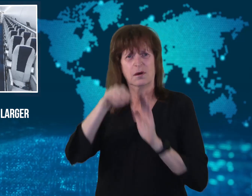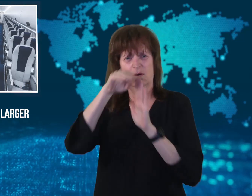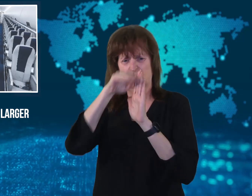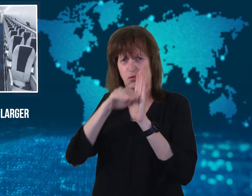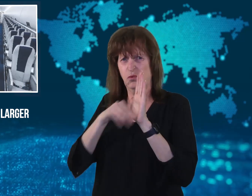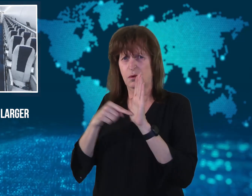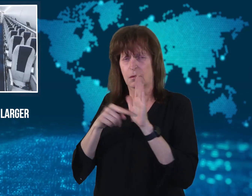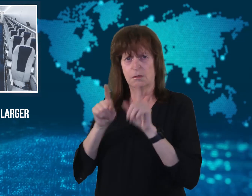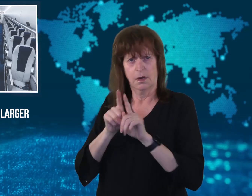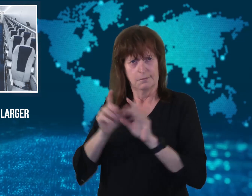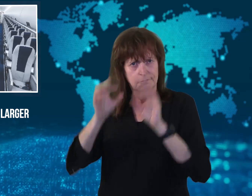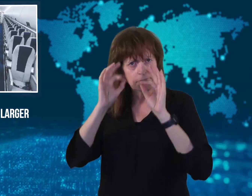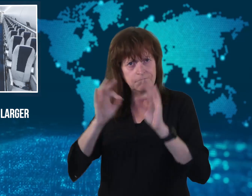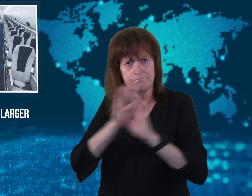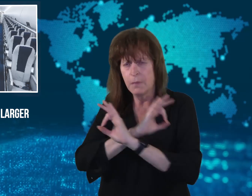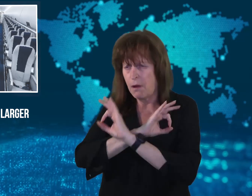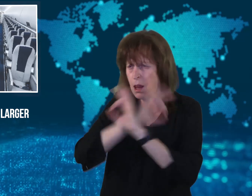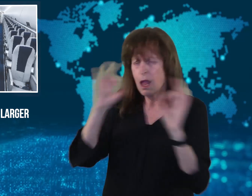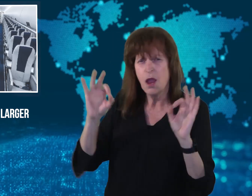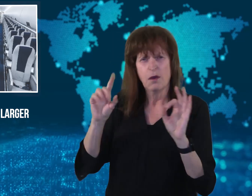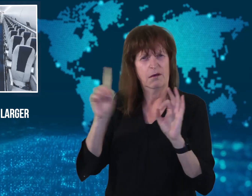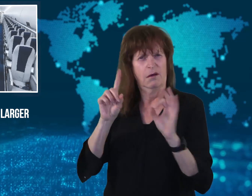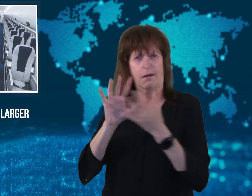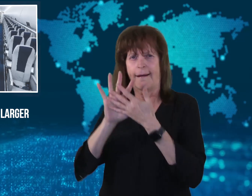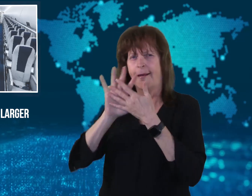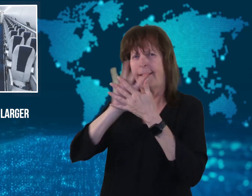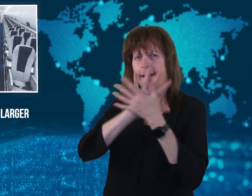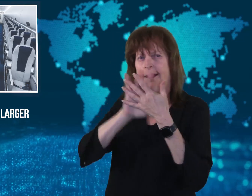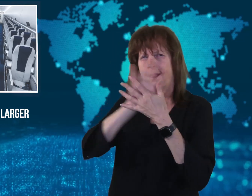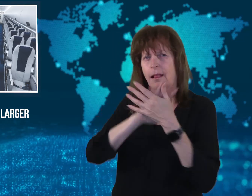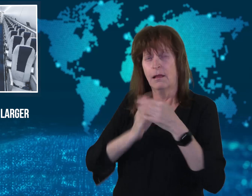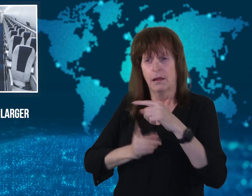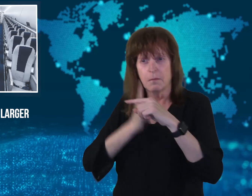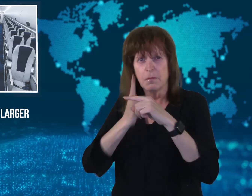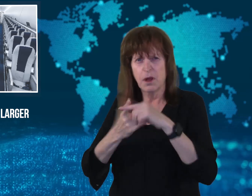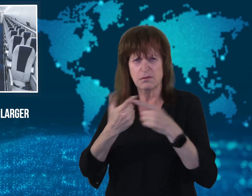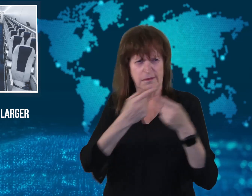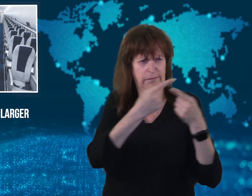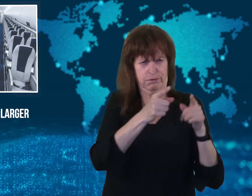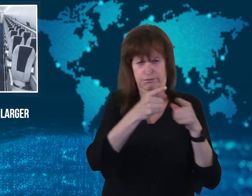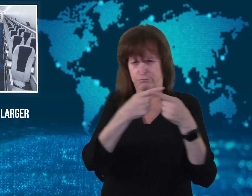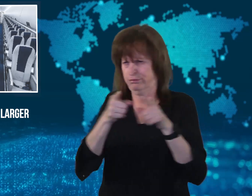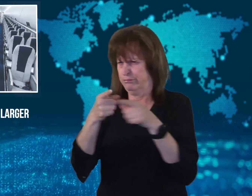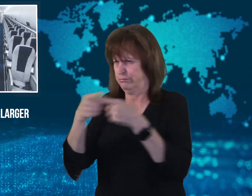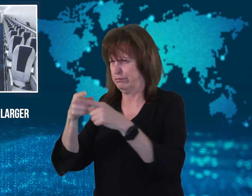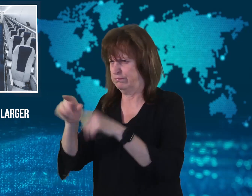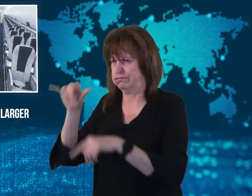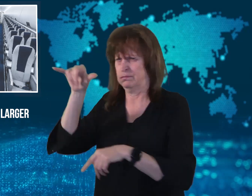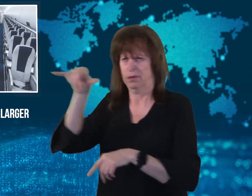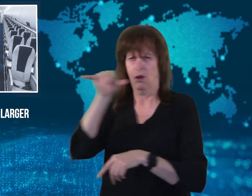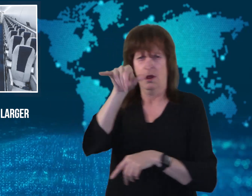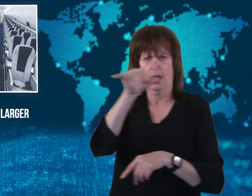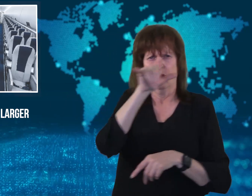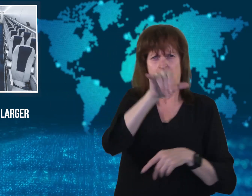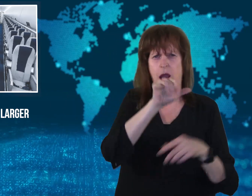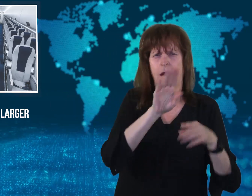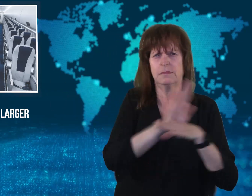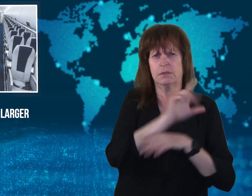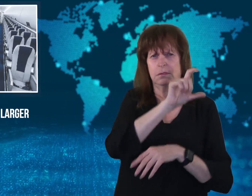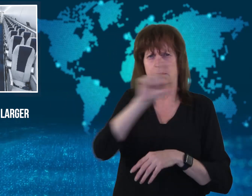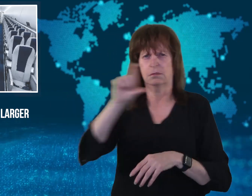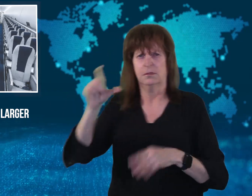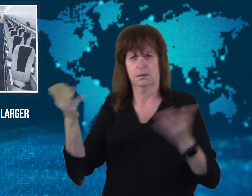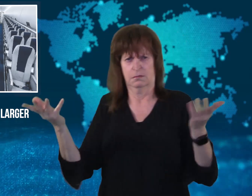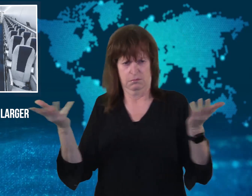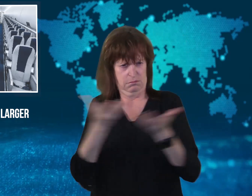vague and inconsistent between airlines.